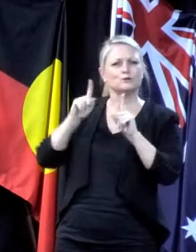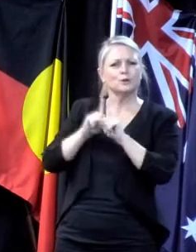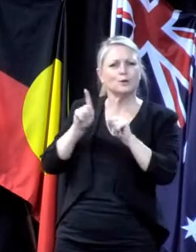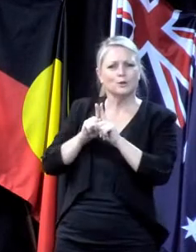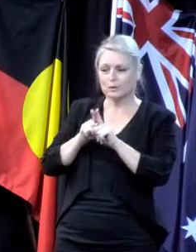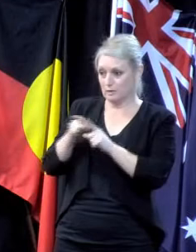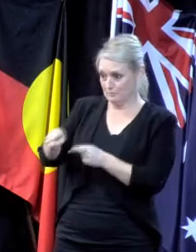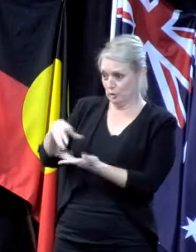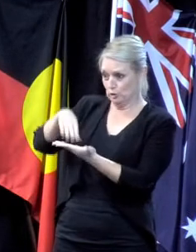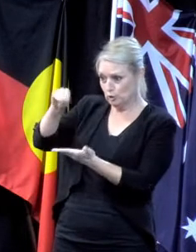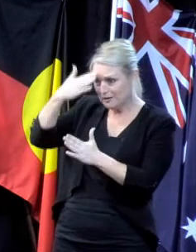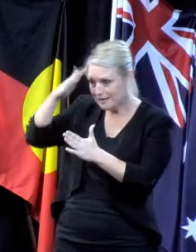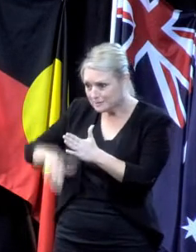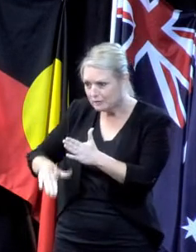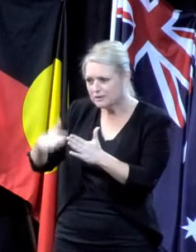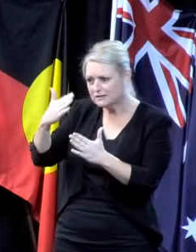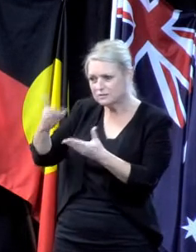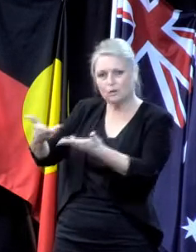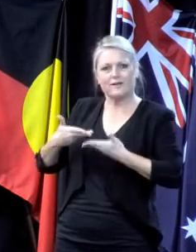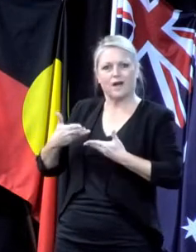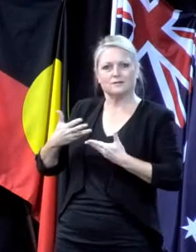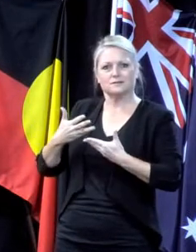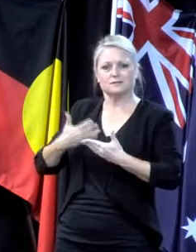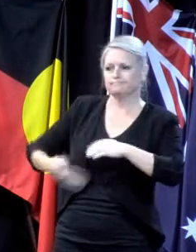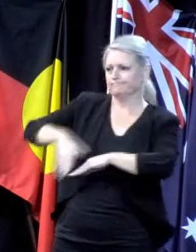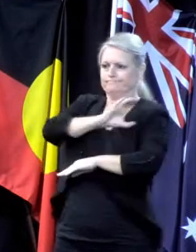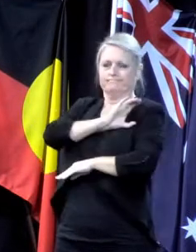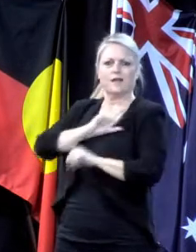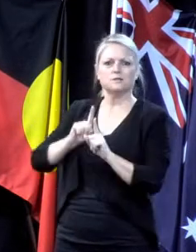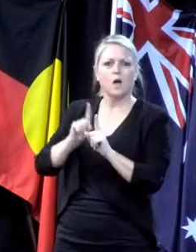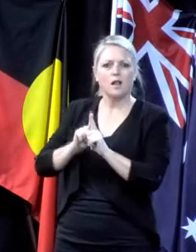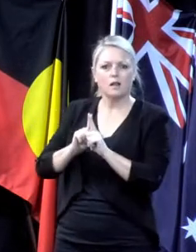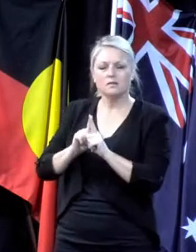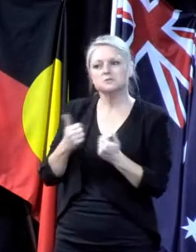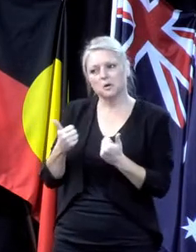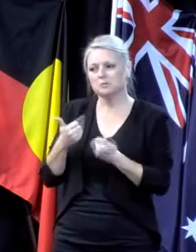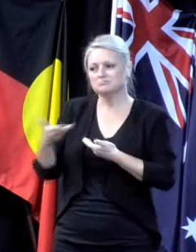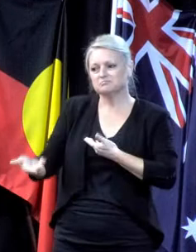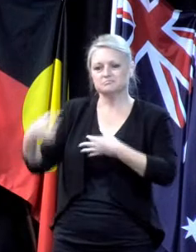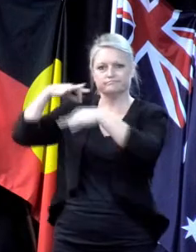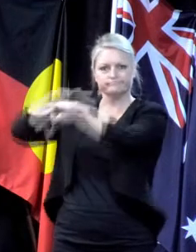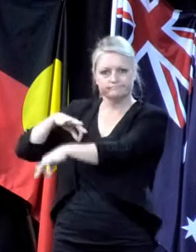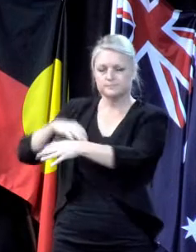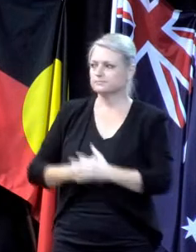as much as what we give those individuals. OK, in one of the responses, there was a mention